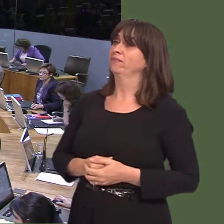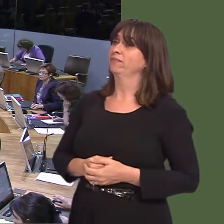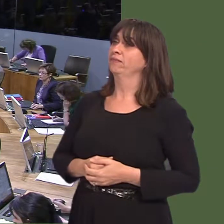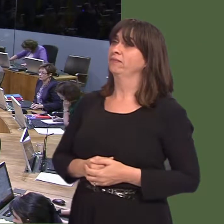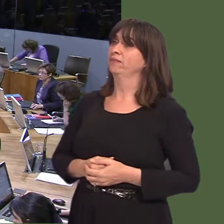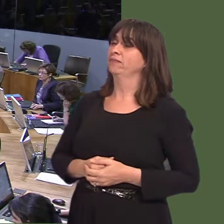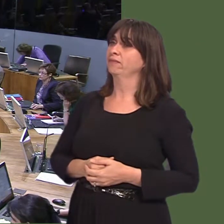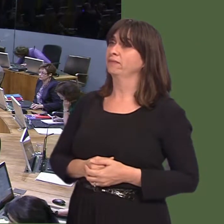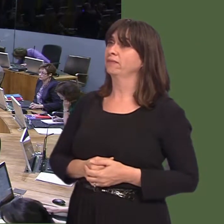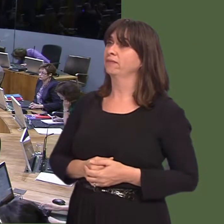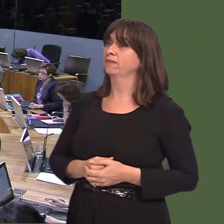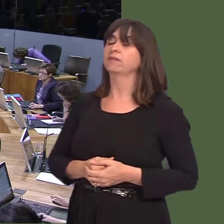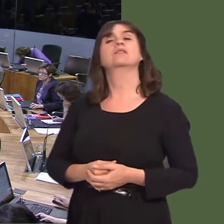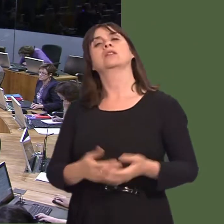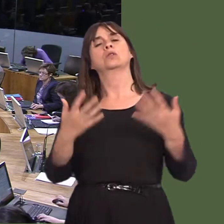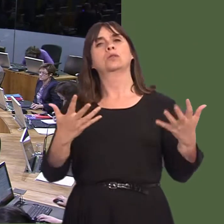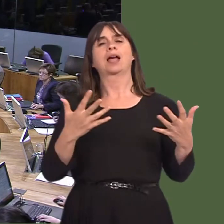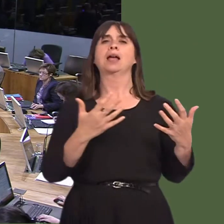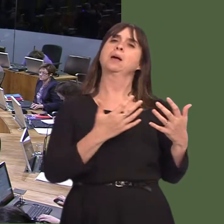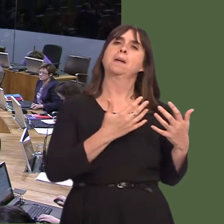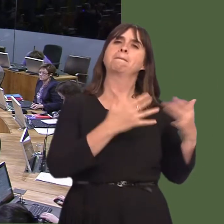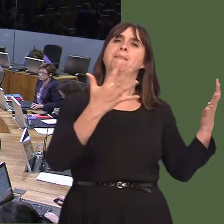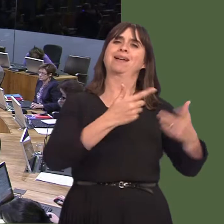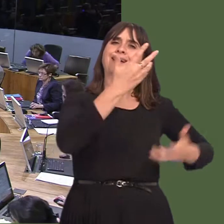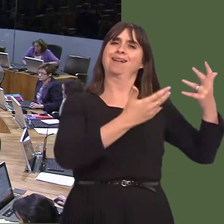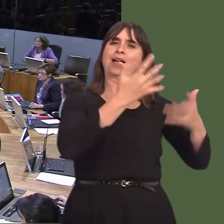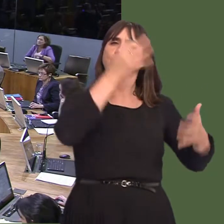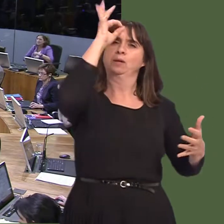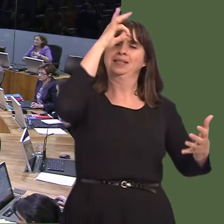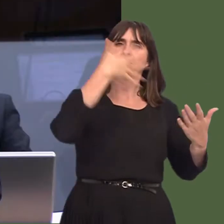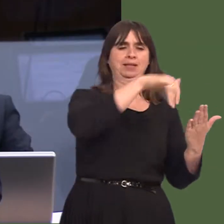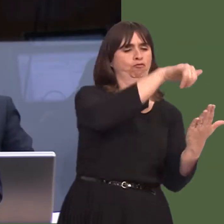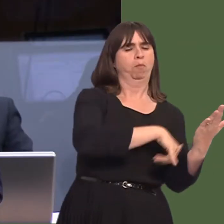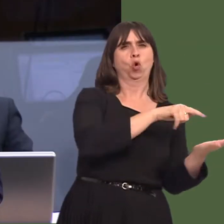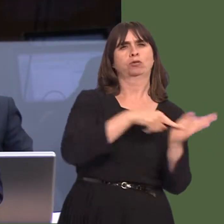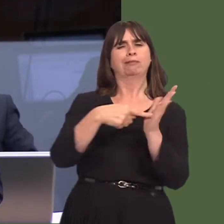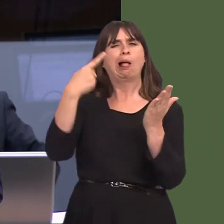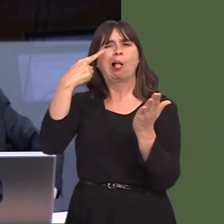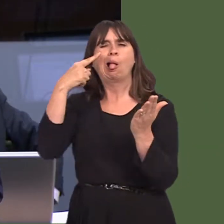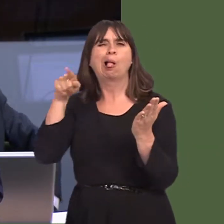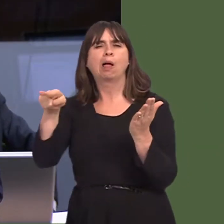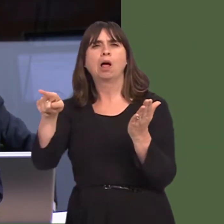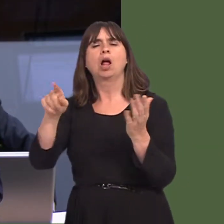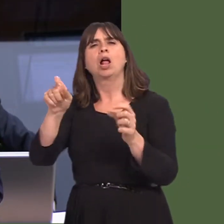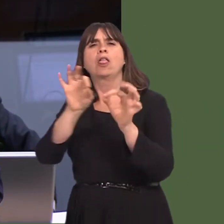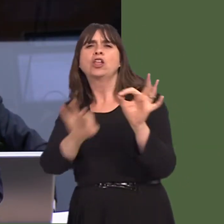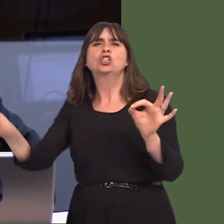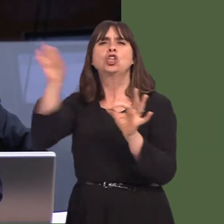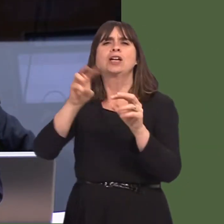First Minister, today the Public Accounts Committee have brought forward their report looking at the expenditure around the Circuit of Wales, and just before I ask you the question,